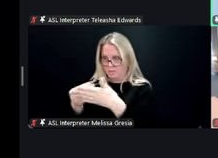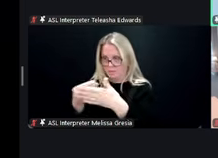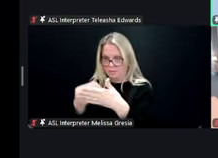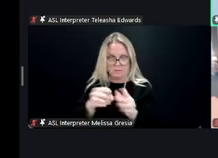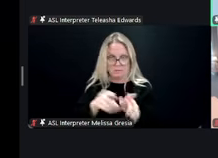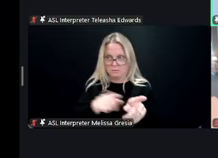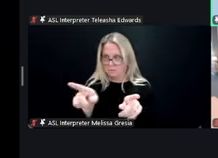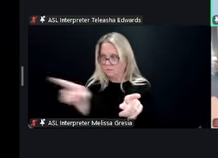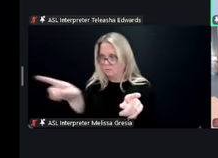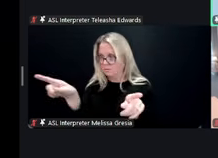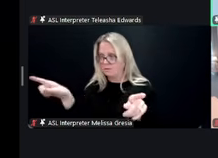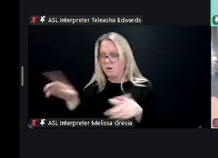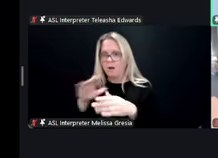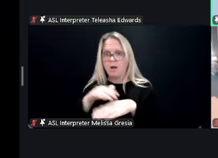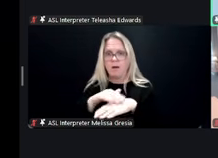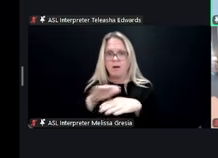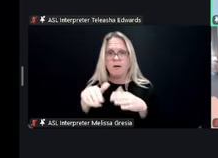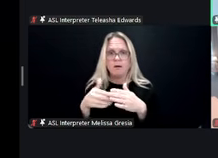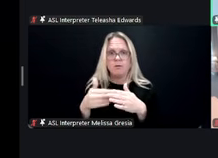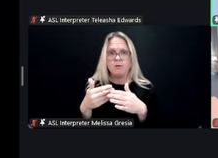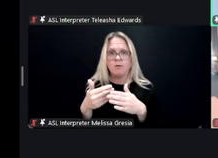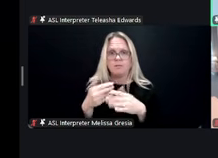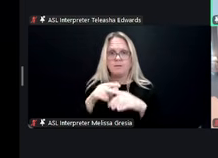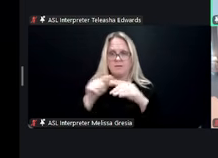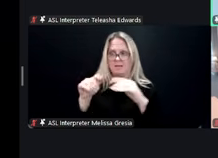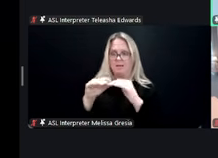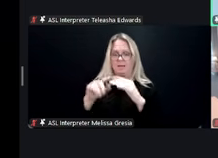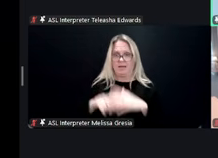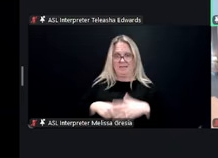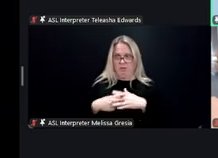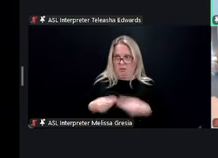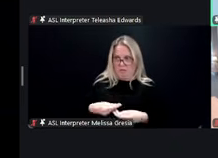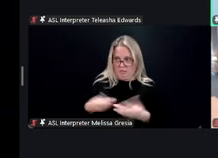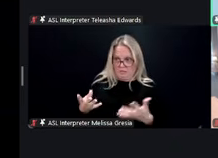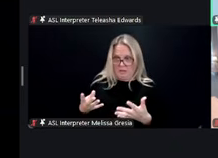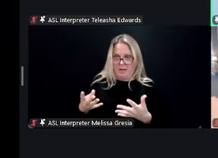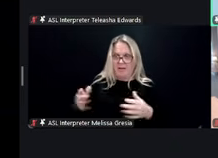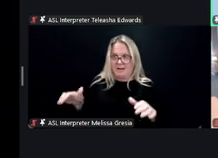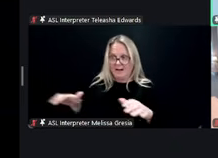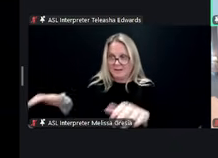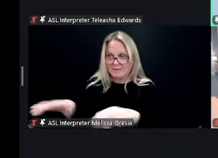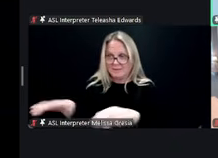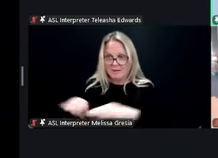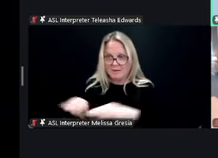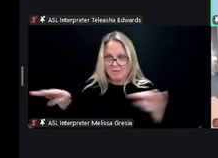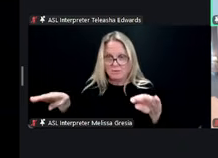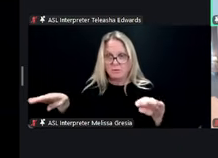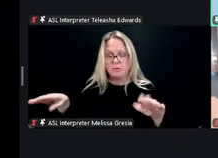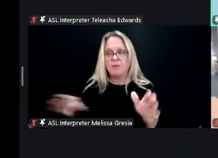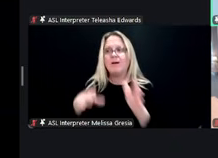um at the initiative level and at the activity level. is listed here and at the cost category